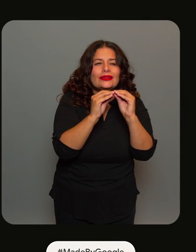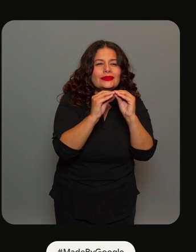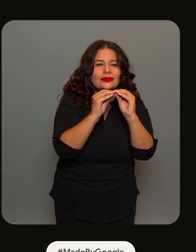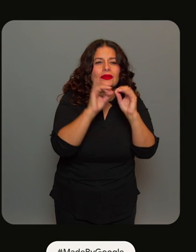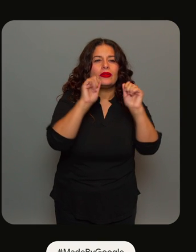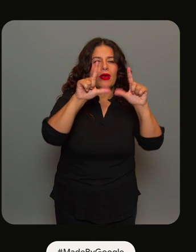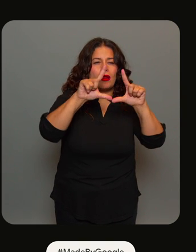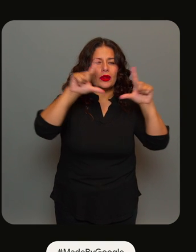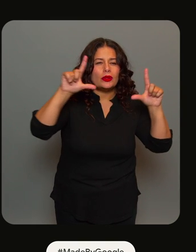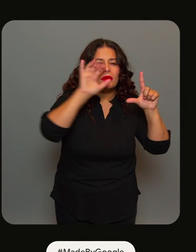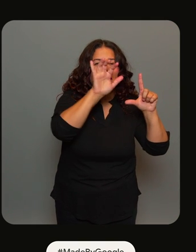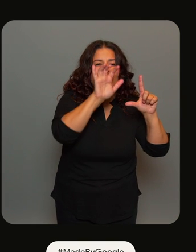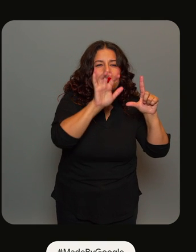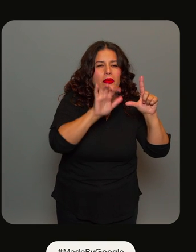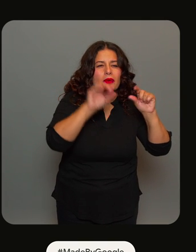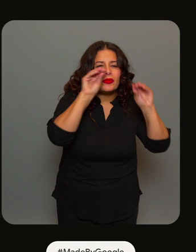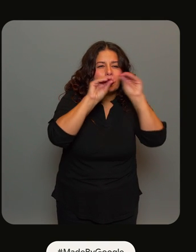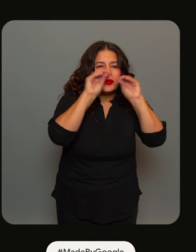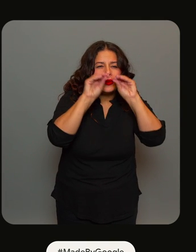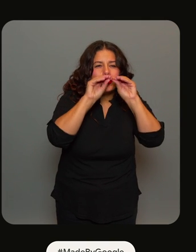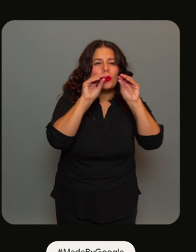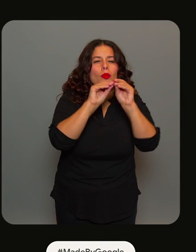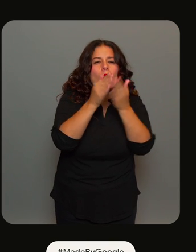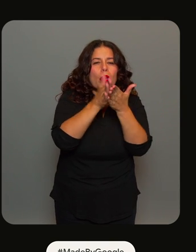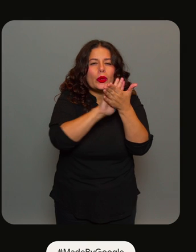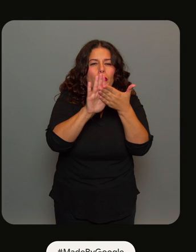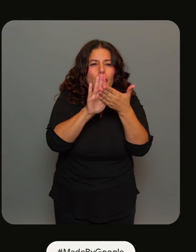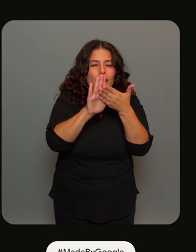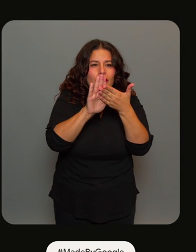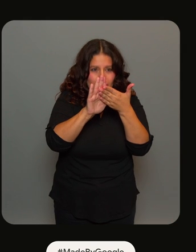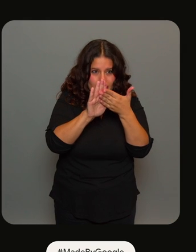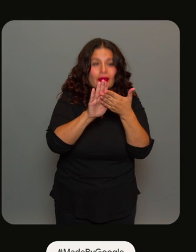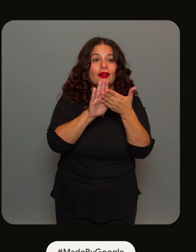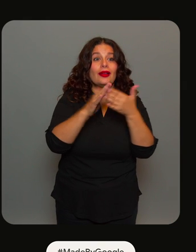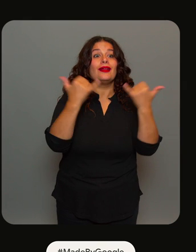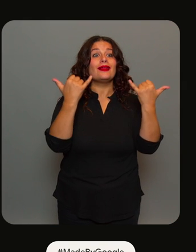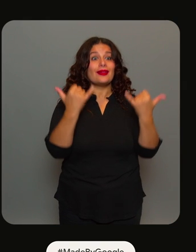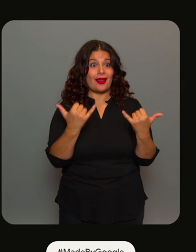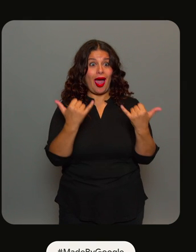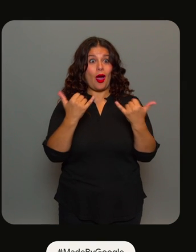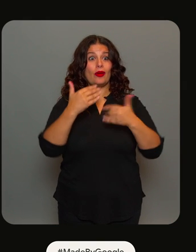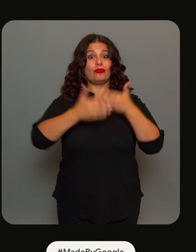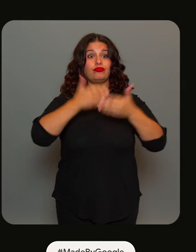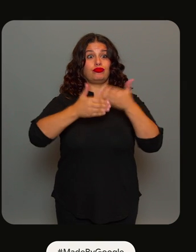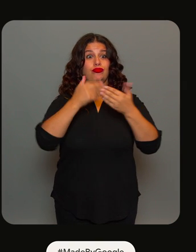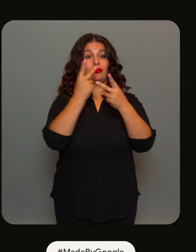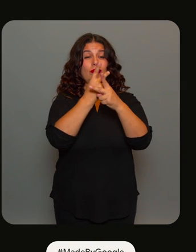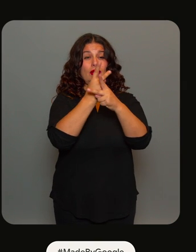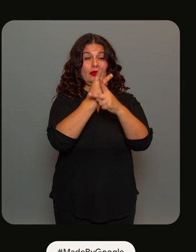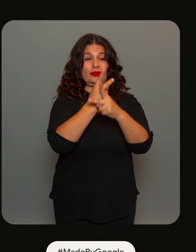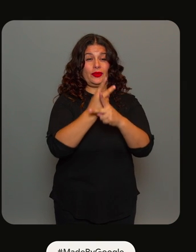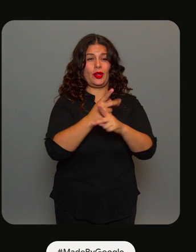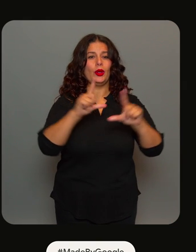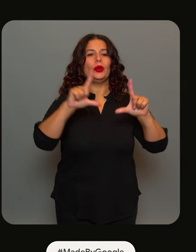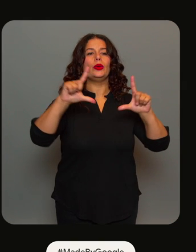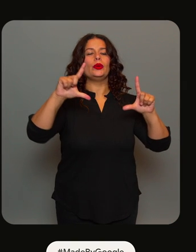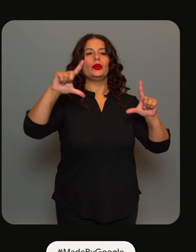into a traditional bayer format, so our imaging pipeline can de-noise it, through HDR+ bracketing, which aligns